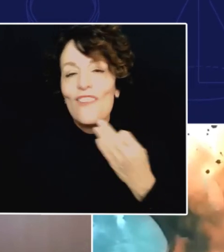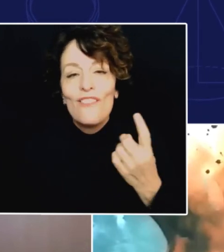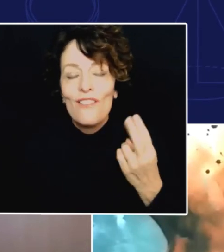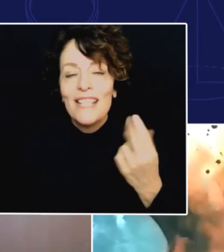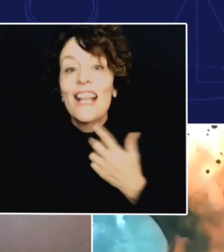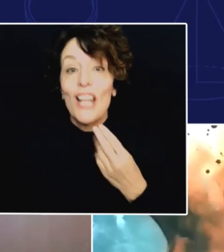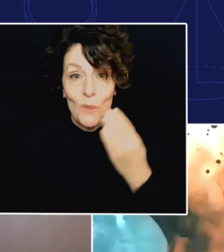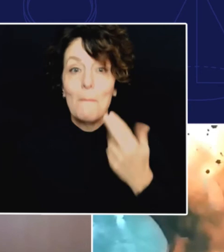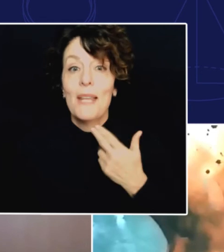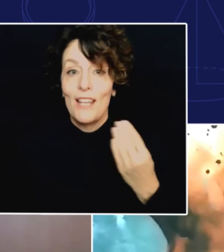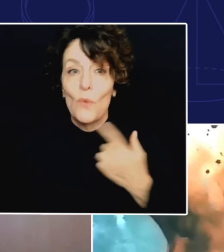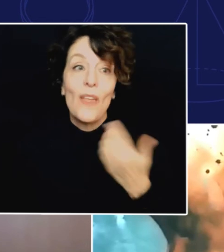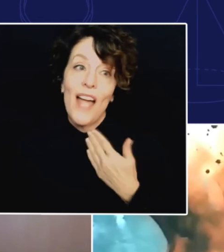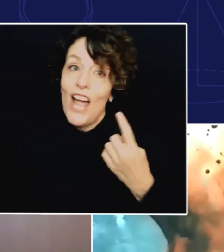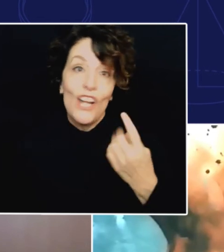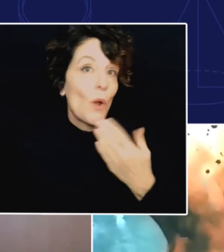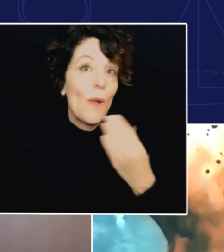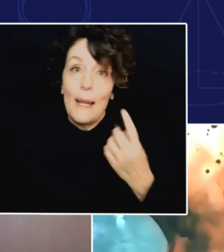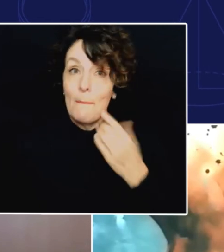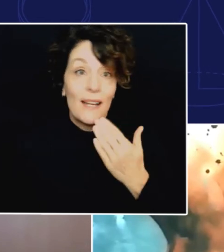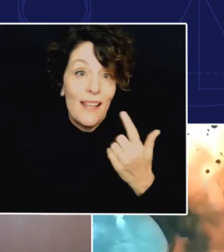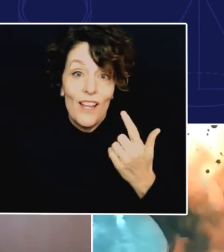Their friends, like, to begin with. Because I don't know anybody